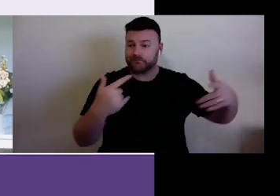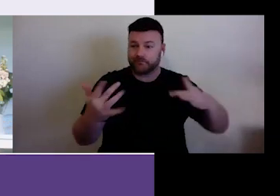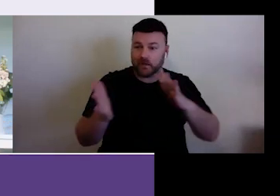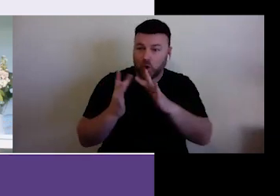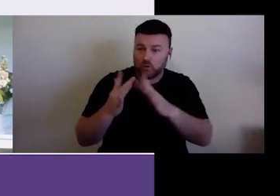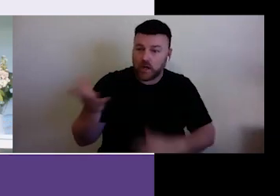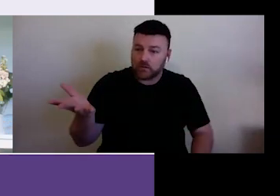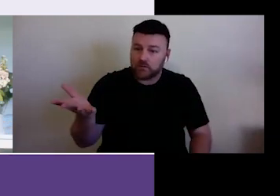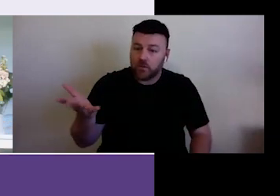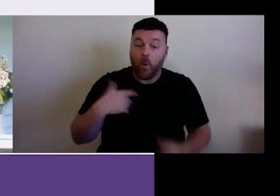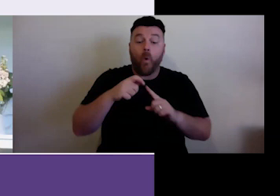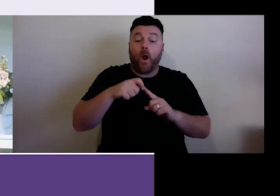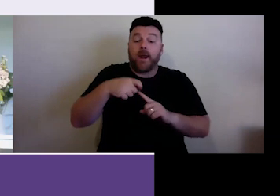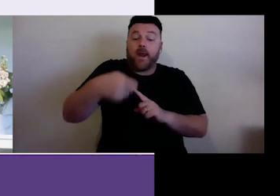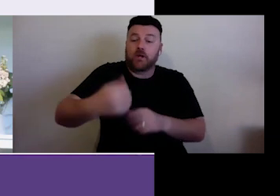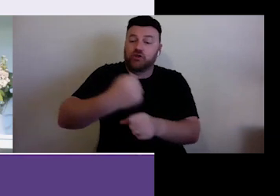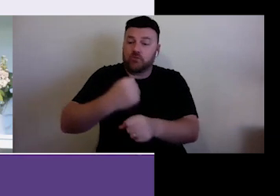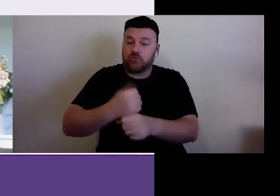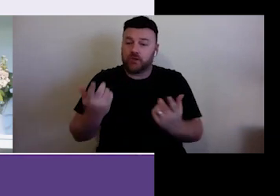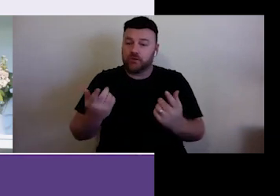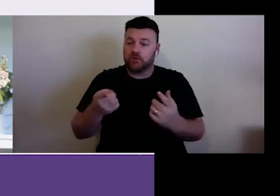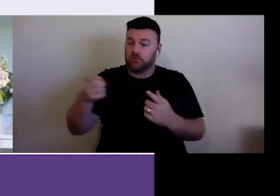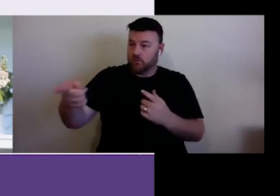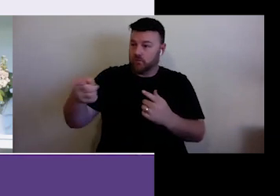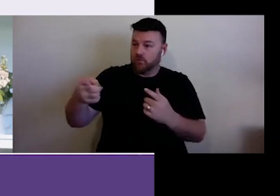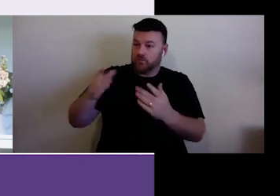generation. So, the kids of those people that were involved in that do